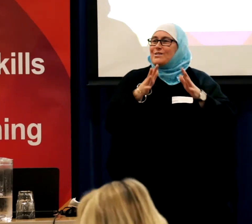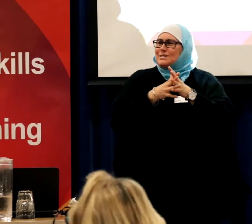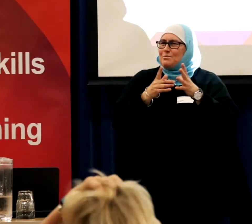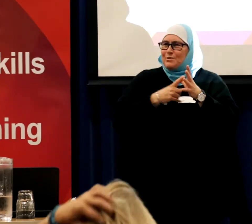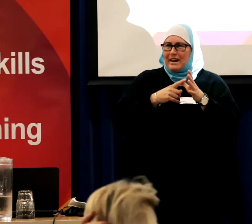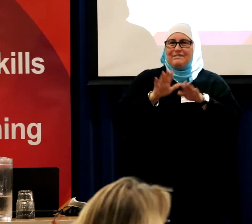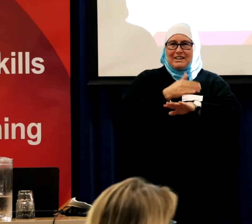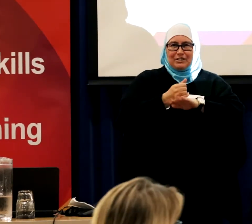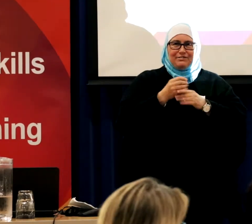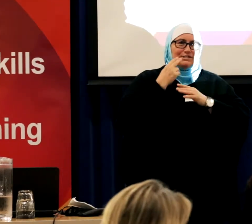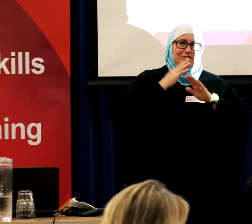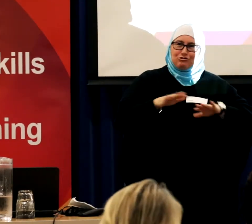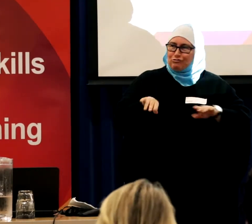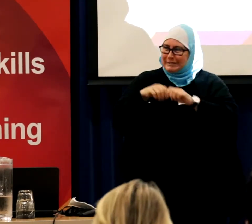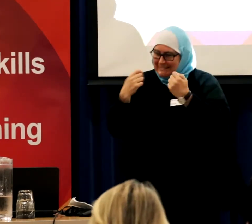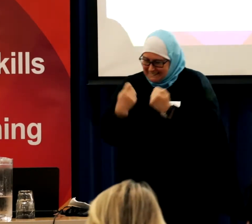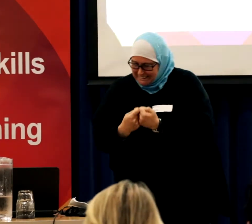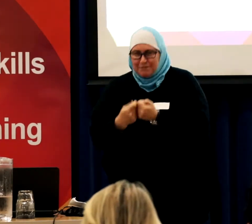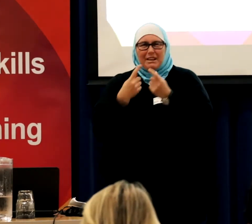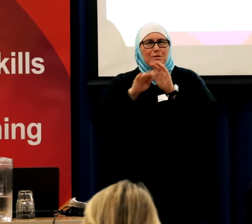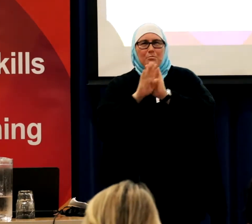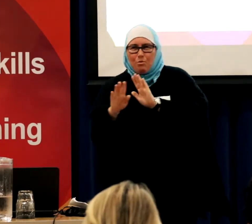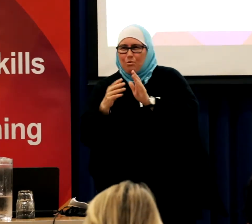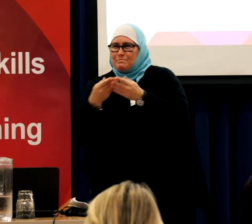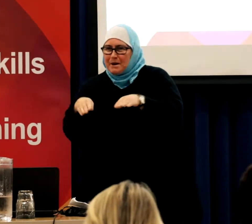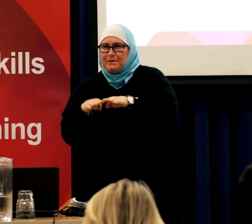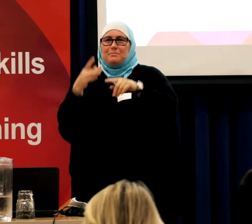Hello everyone, the WA Foundation and the team,